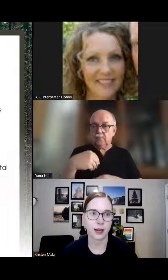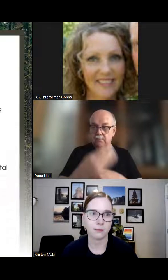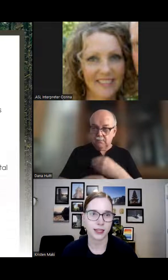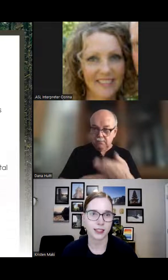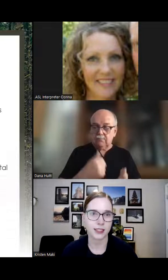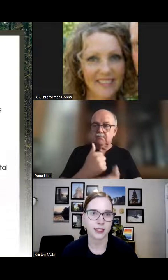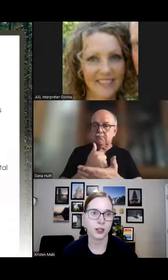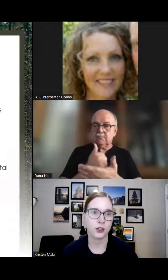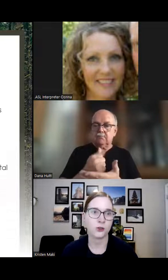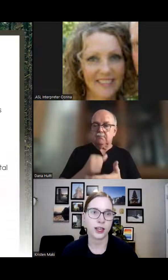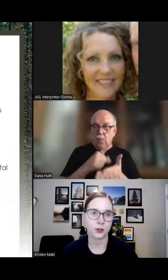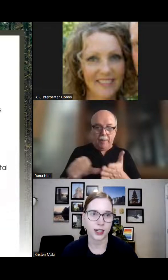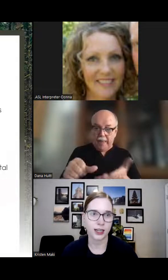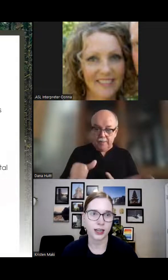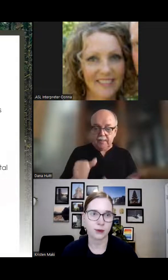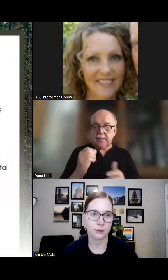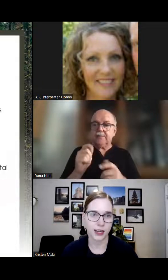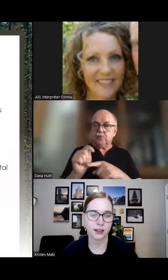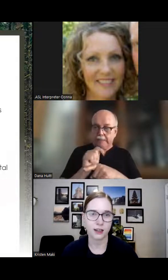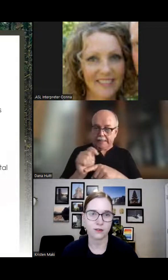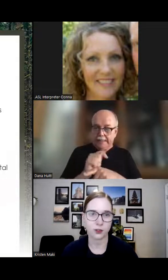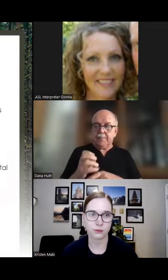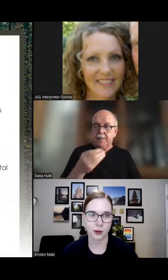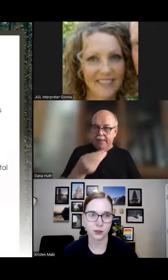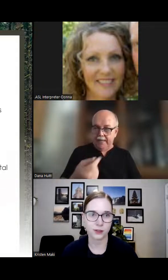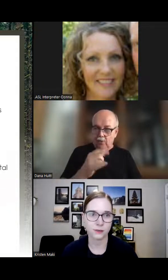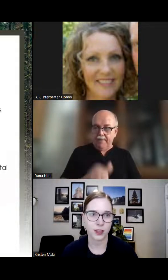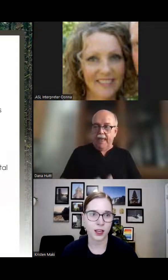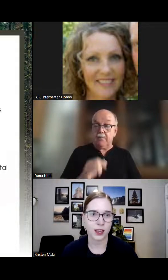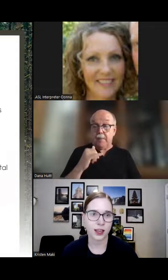who contributed the required number of years qualify? And the answer is yes. So part of the